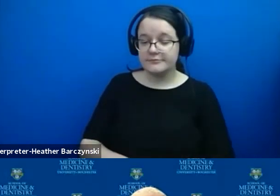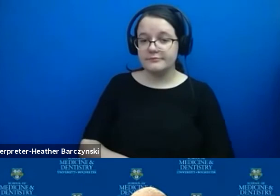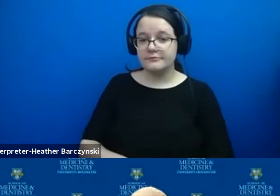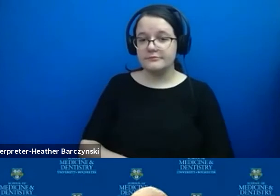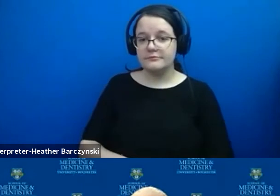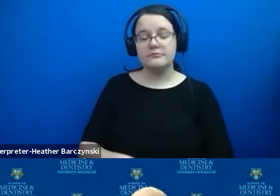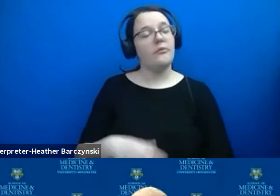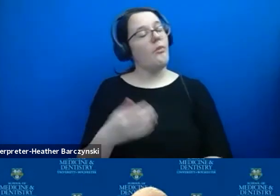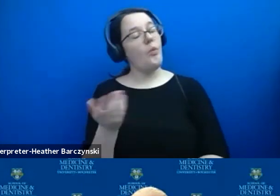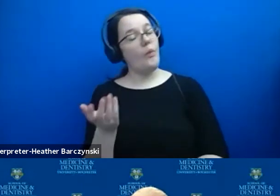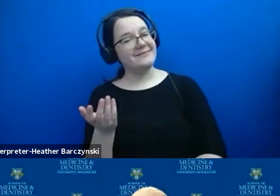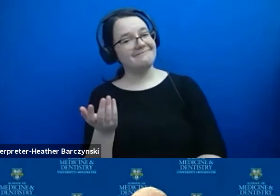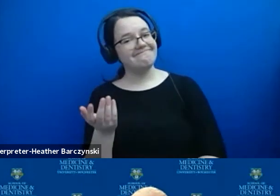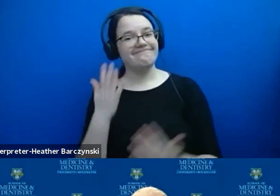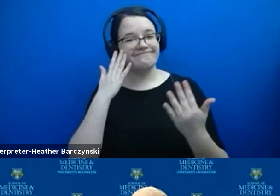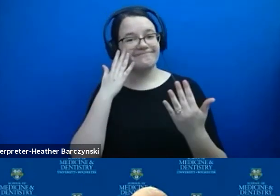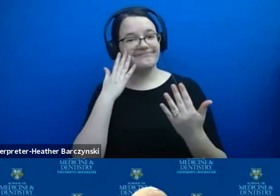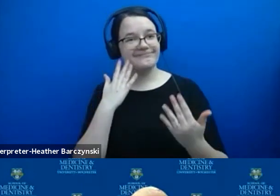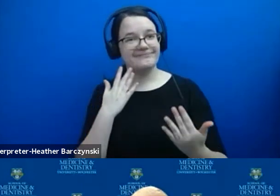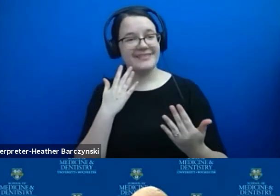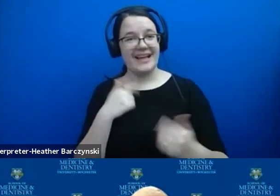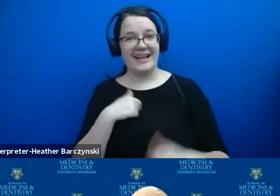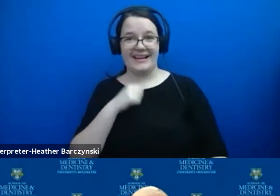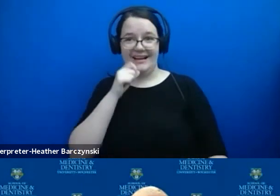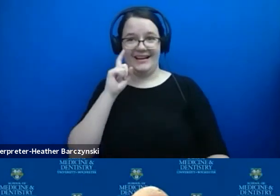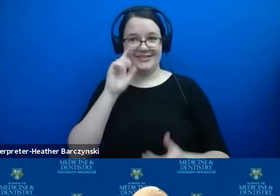well unfortunately i don't believe there's any real sort of world